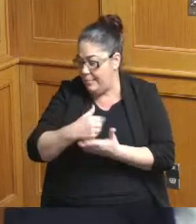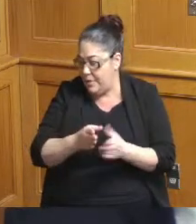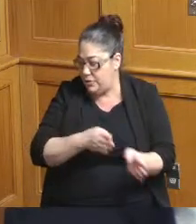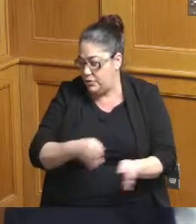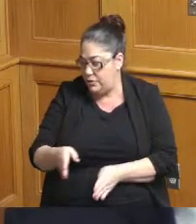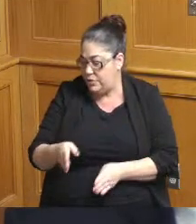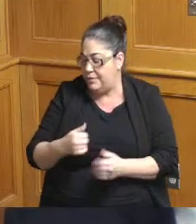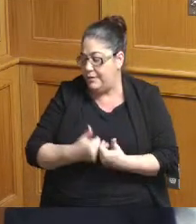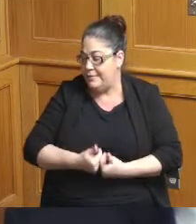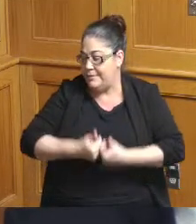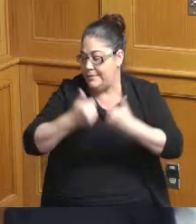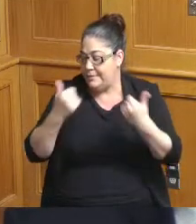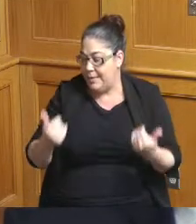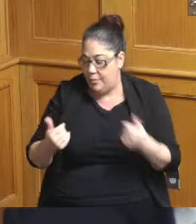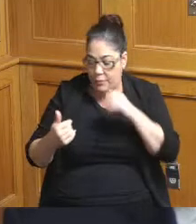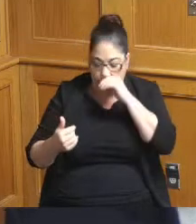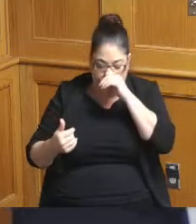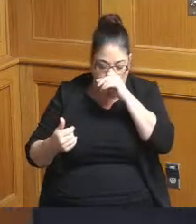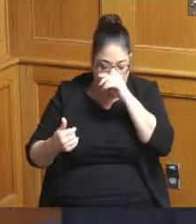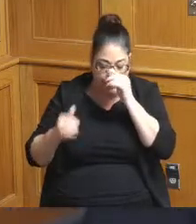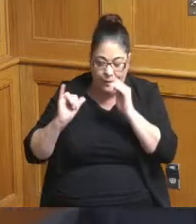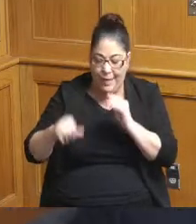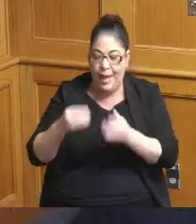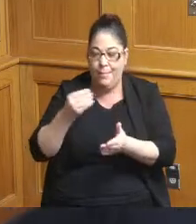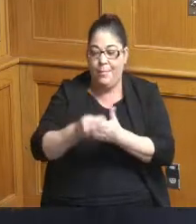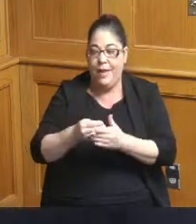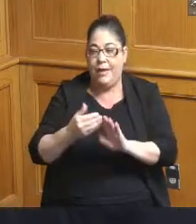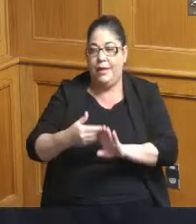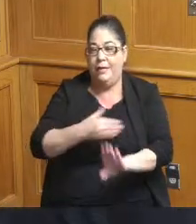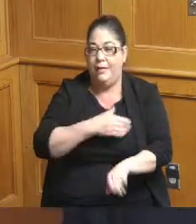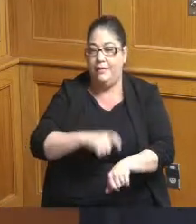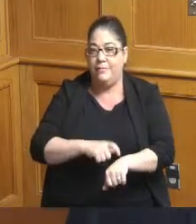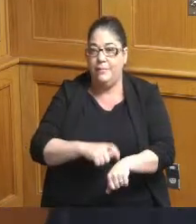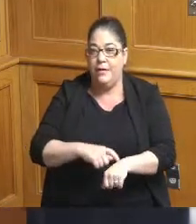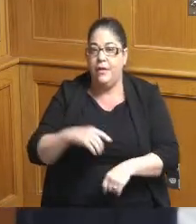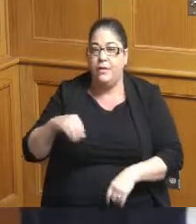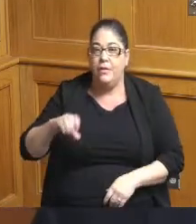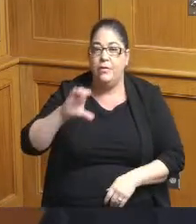separately brought up so that Advance would be a reserve against the general fund Reserve